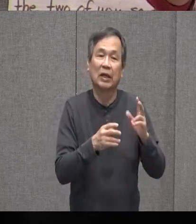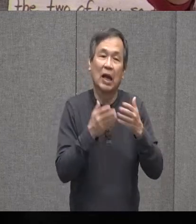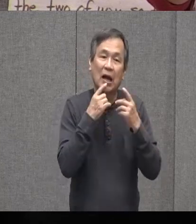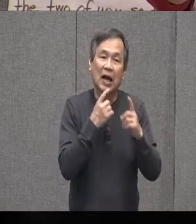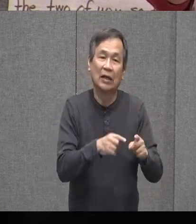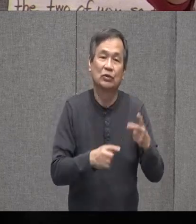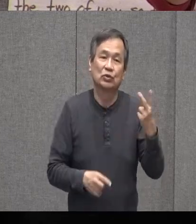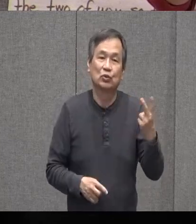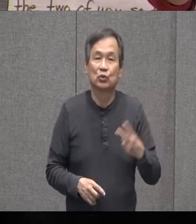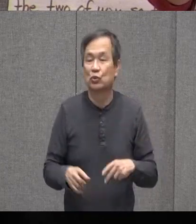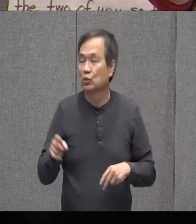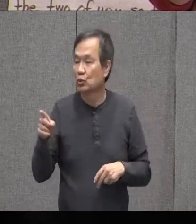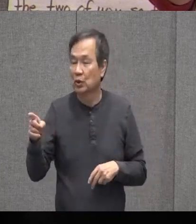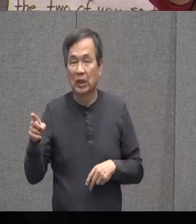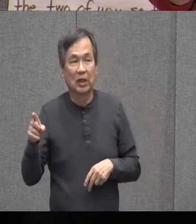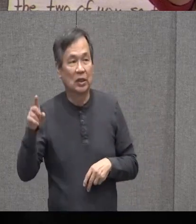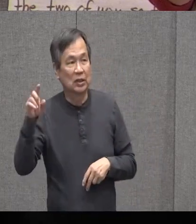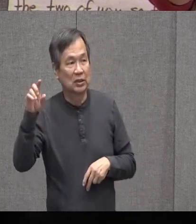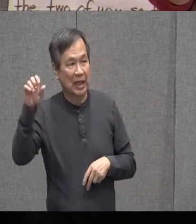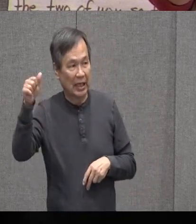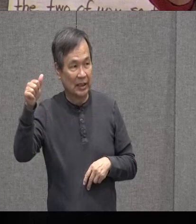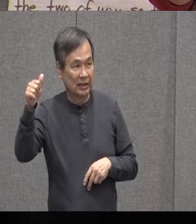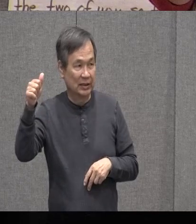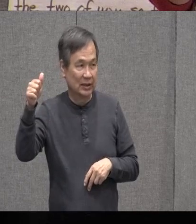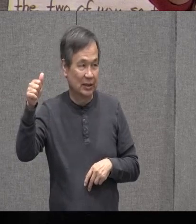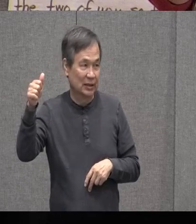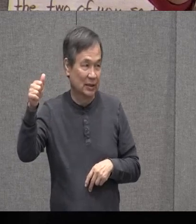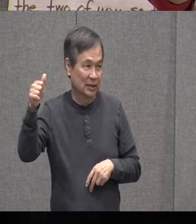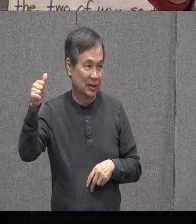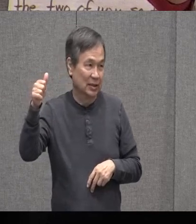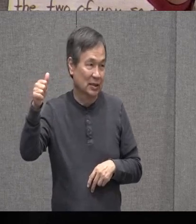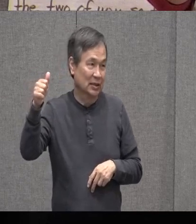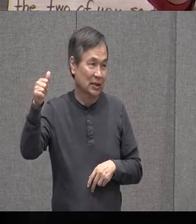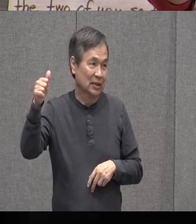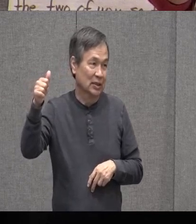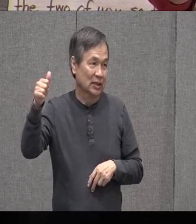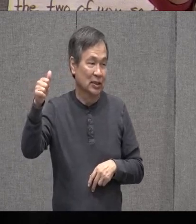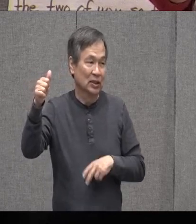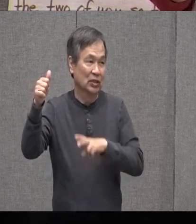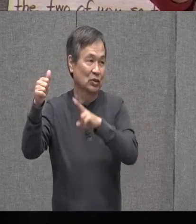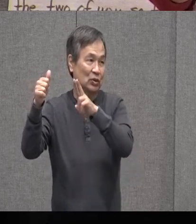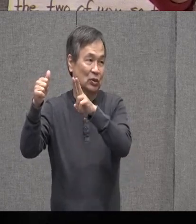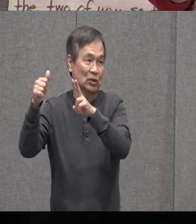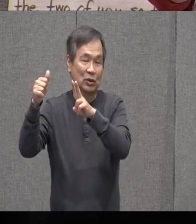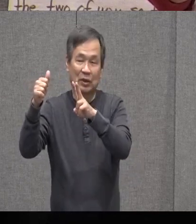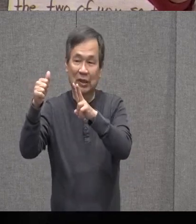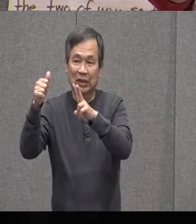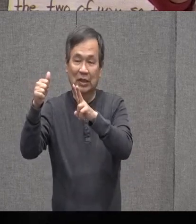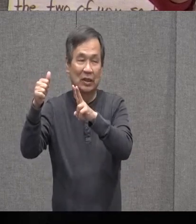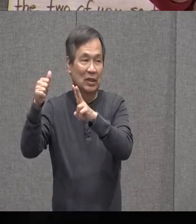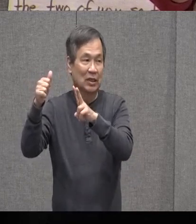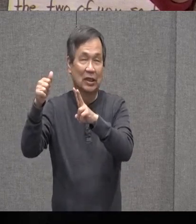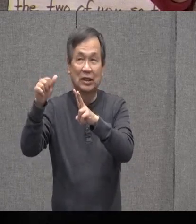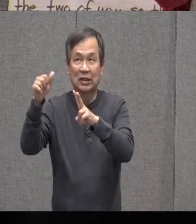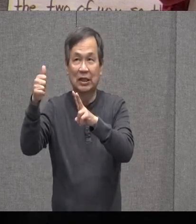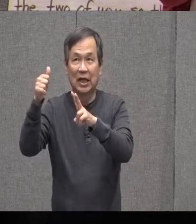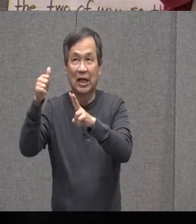Alright, so I have a face card of a jack worth 10 and then I have a two. So my problem is 10 minus two.